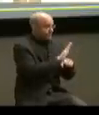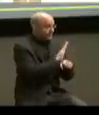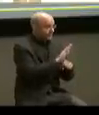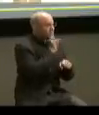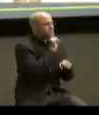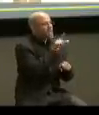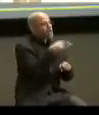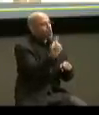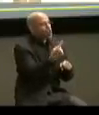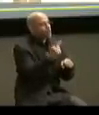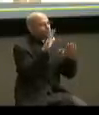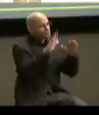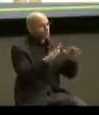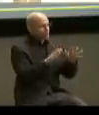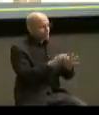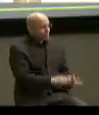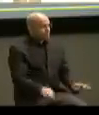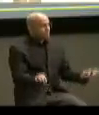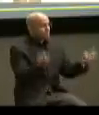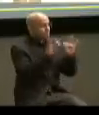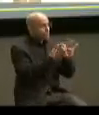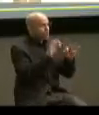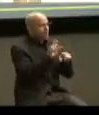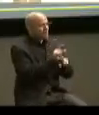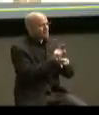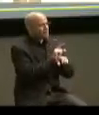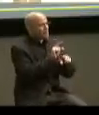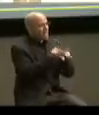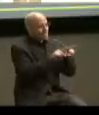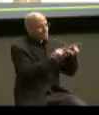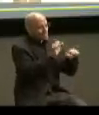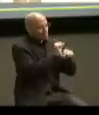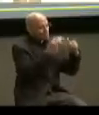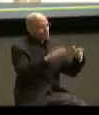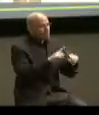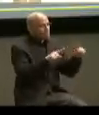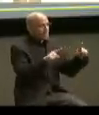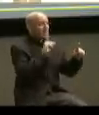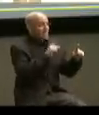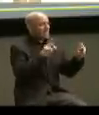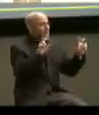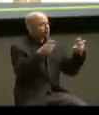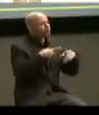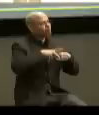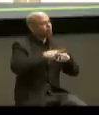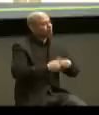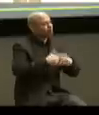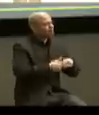BECAUSE SMALL BUSINESS IS NOT ONLY INCREDIBLY IMPORTANT, AN ENGINE FOR AMERICAN INNOVATION AND ECONOMIC DEVELOPMENT.